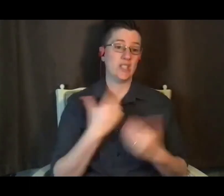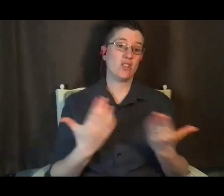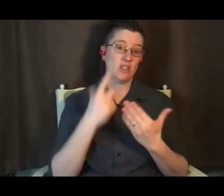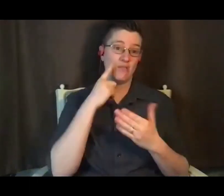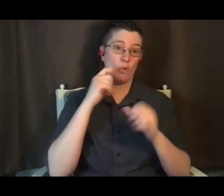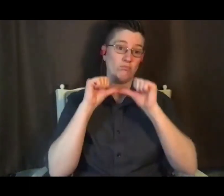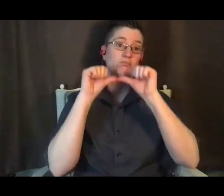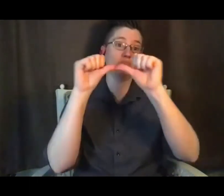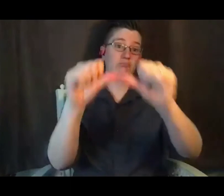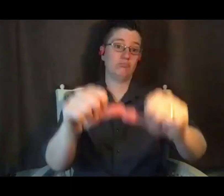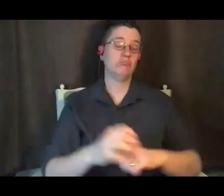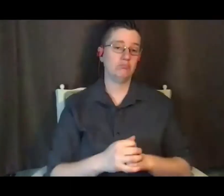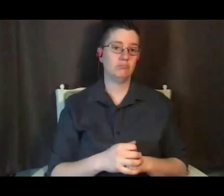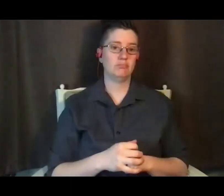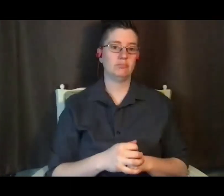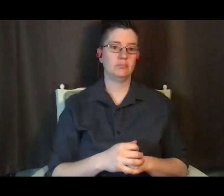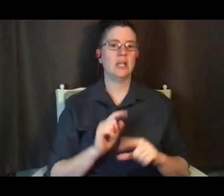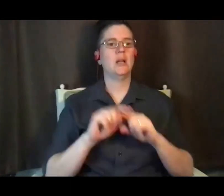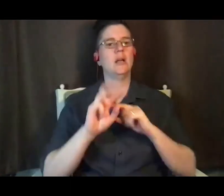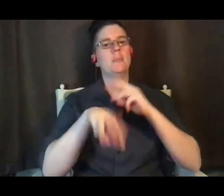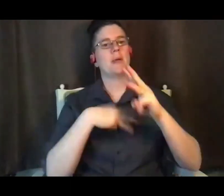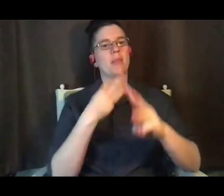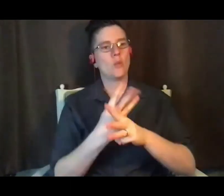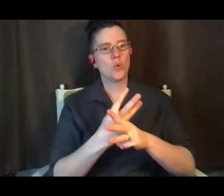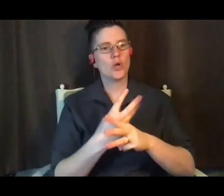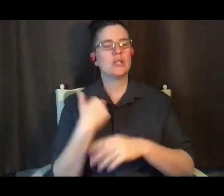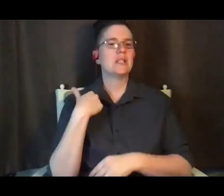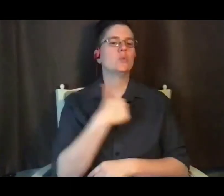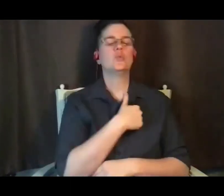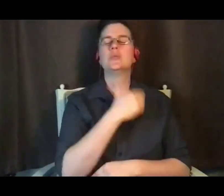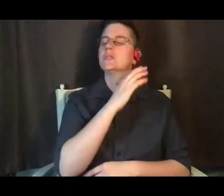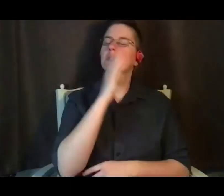but the world that we must never stop fighting for and demandings that those who come